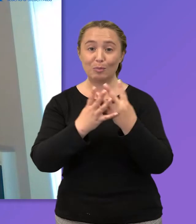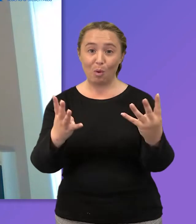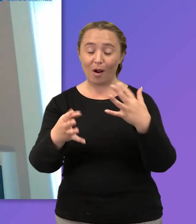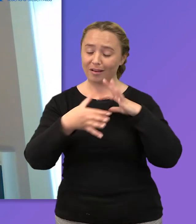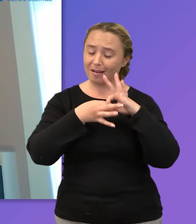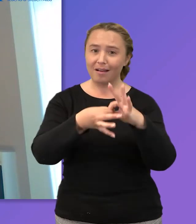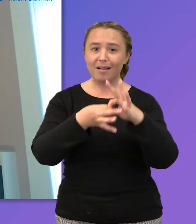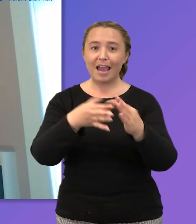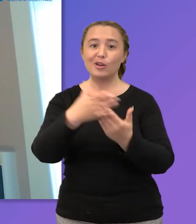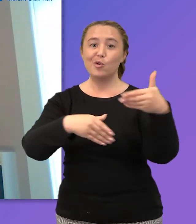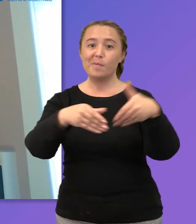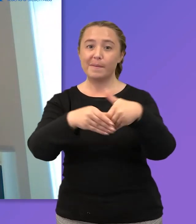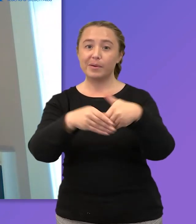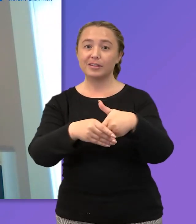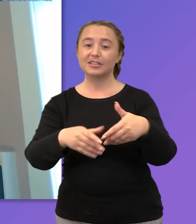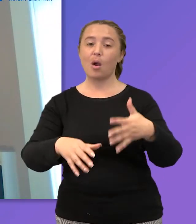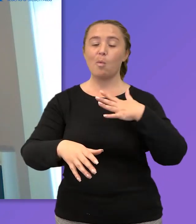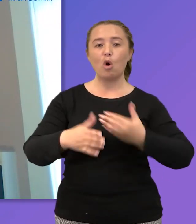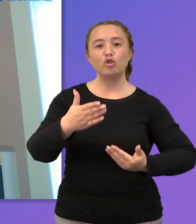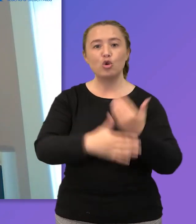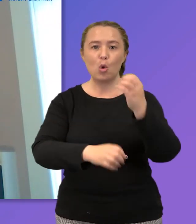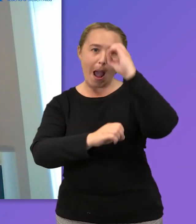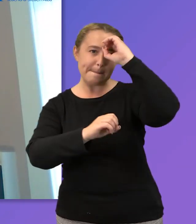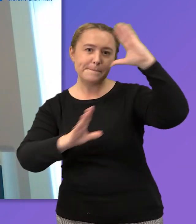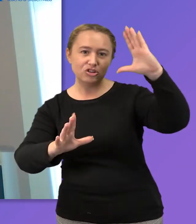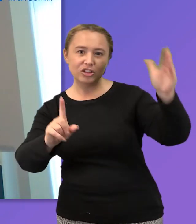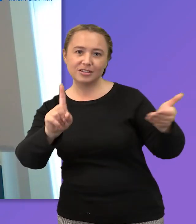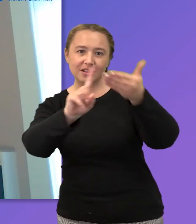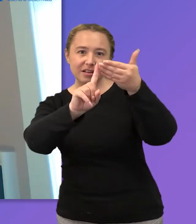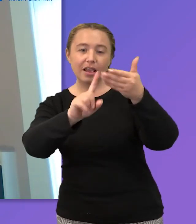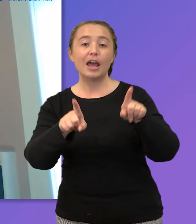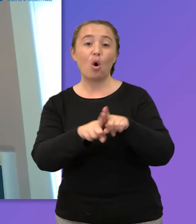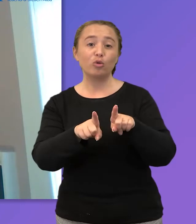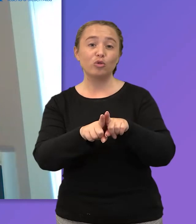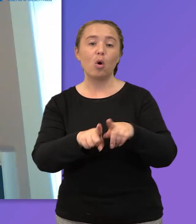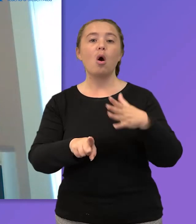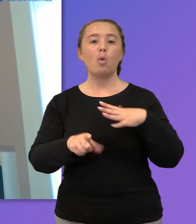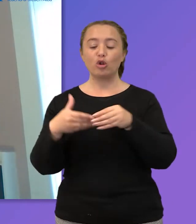board and the new board members in setting out our new ambitions for the organisation and